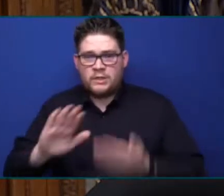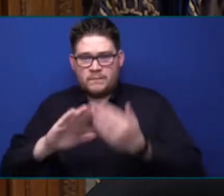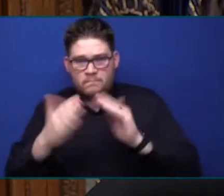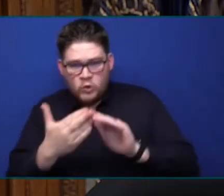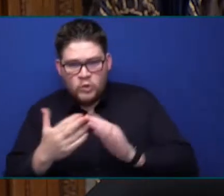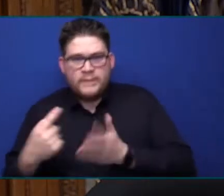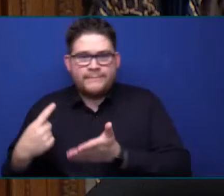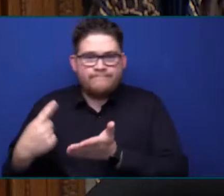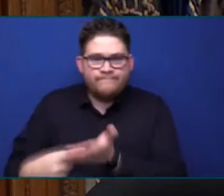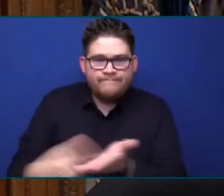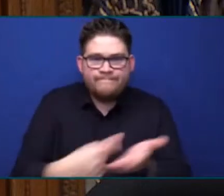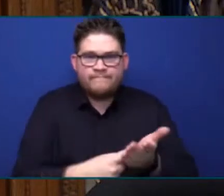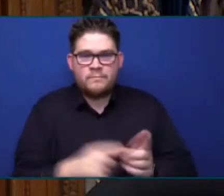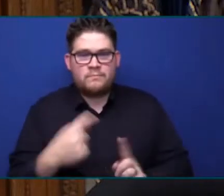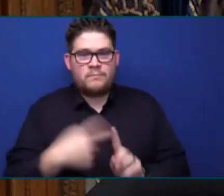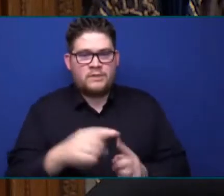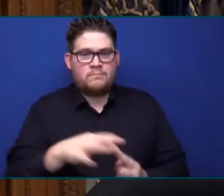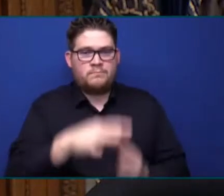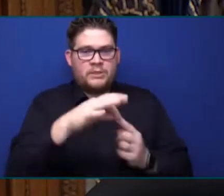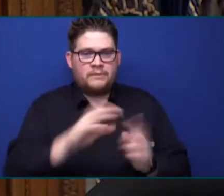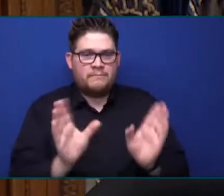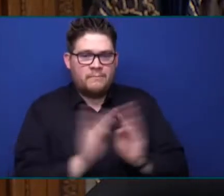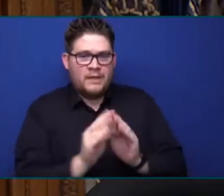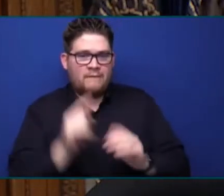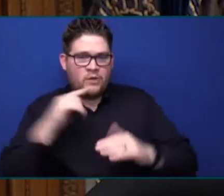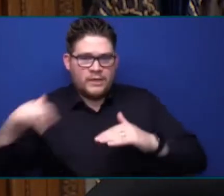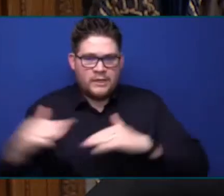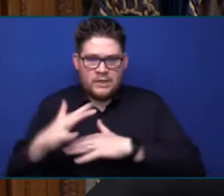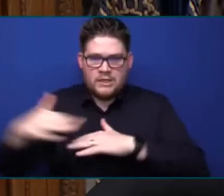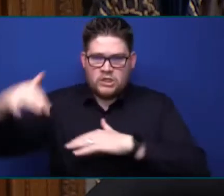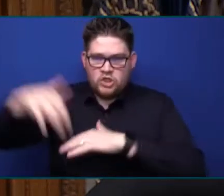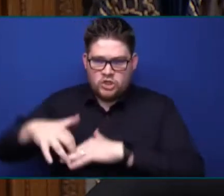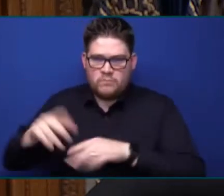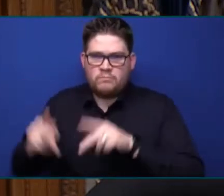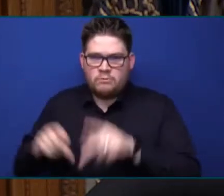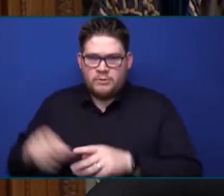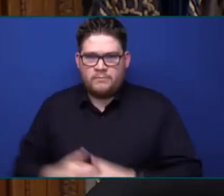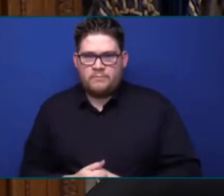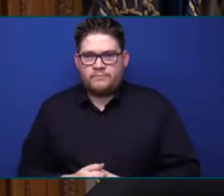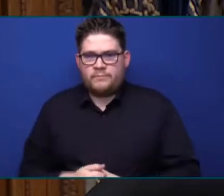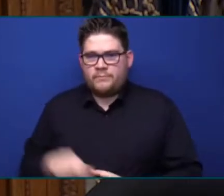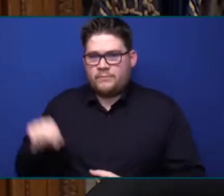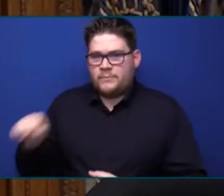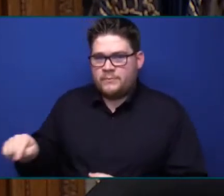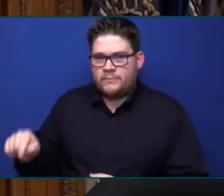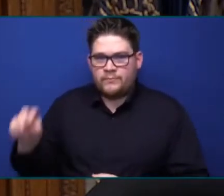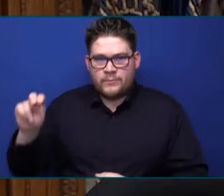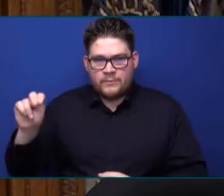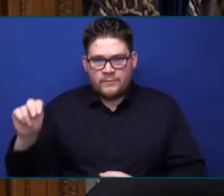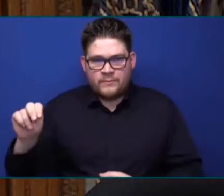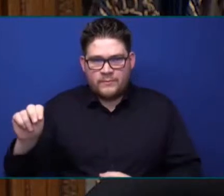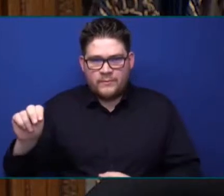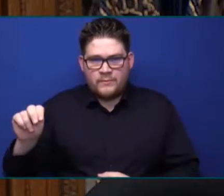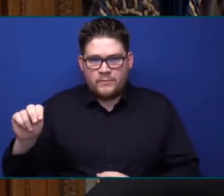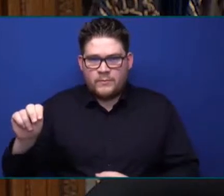Naut’sa mawt Tribal Council and an online questionnaire that garnered significant feedback.